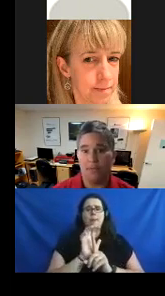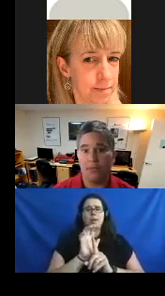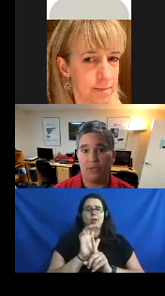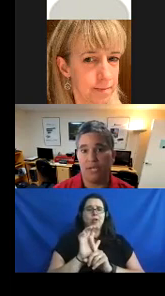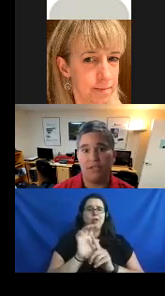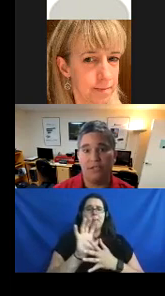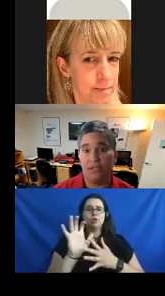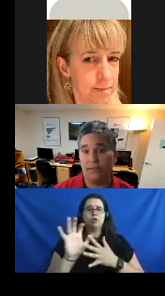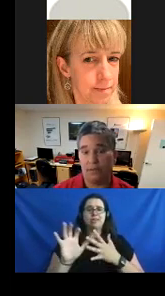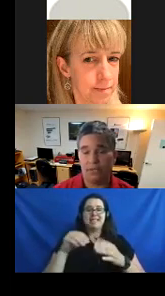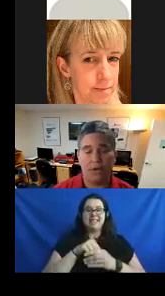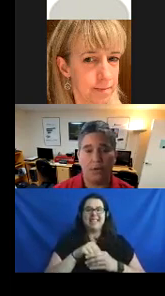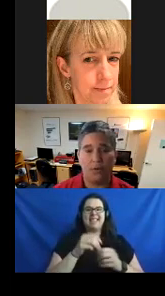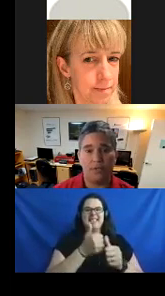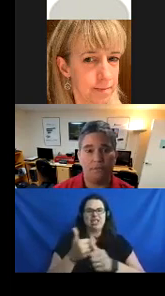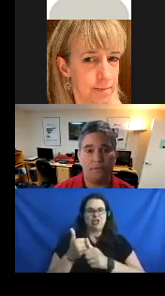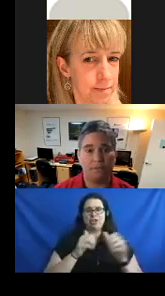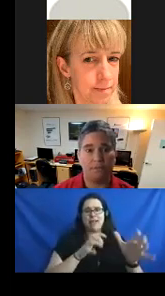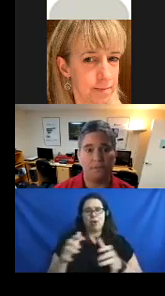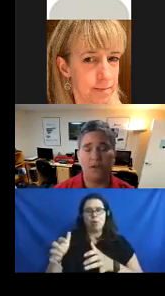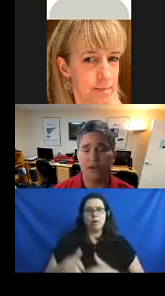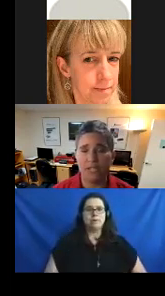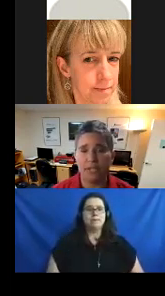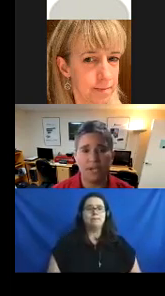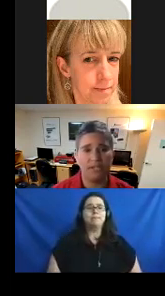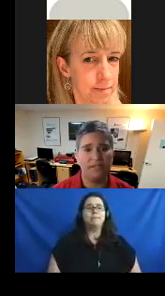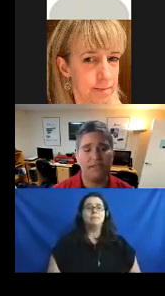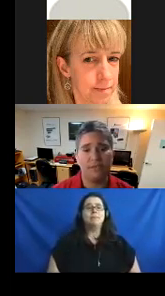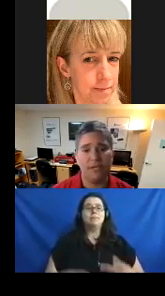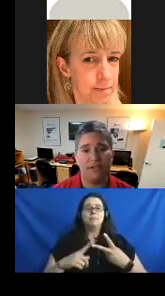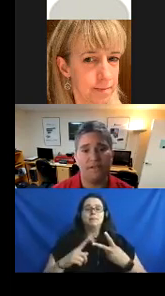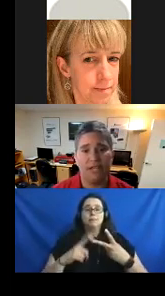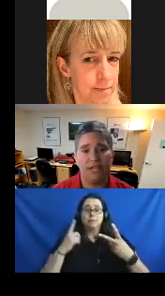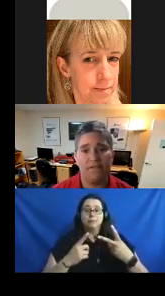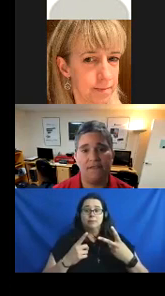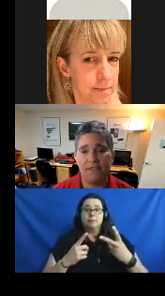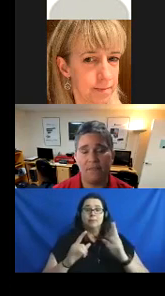EACH OF THOSE CATEGORIES. OUR SECOND OBJECTIVE IS TO IDENTIFY AT LEAST FIVE